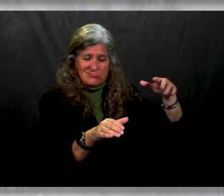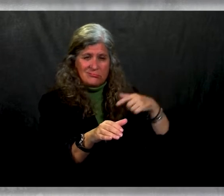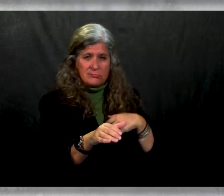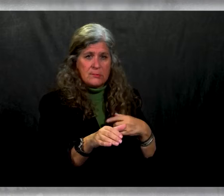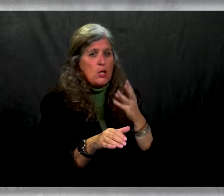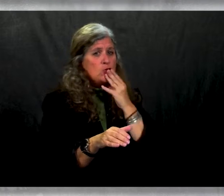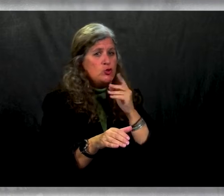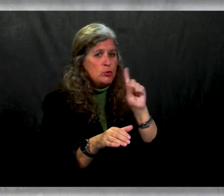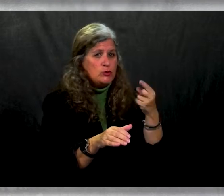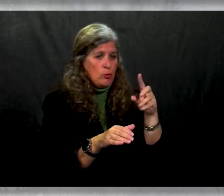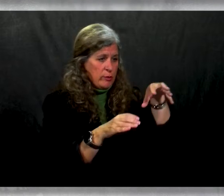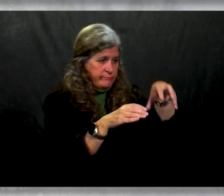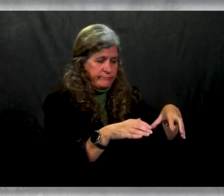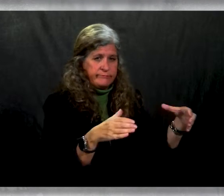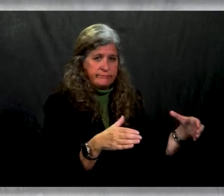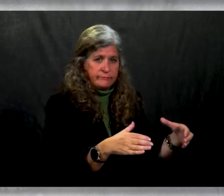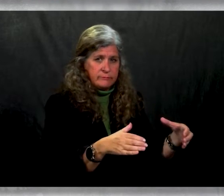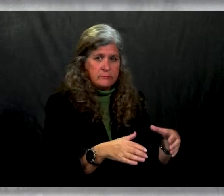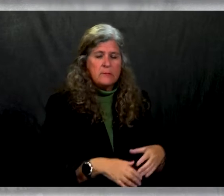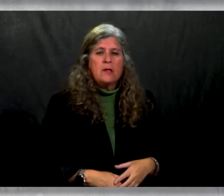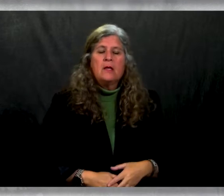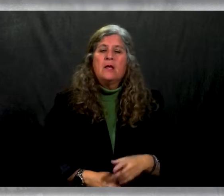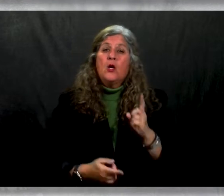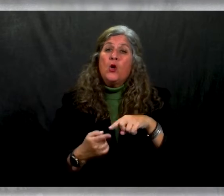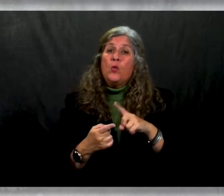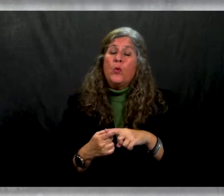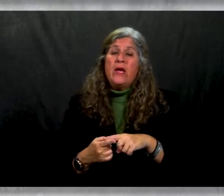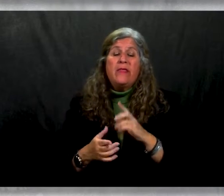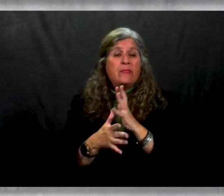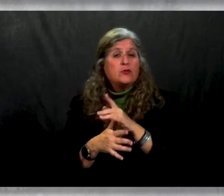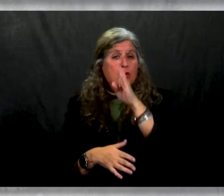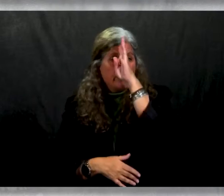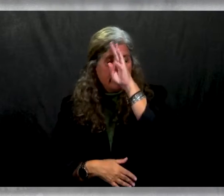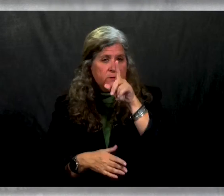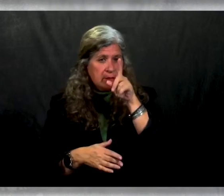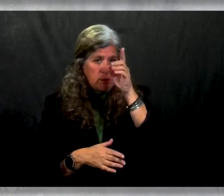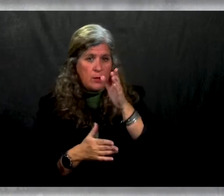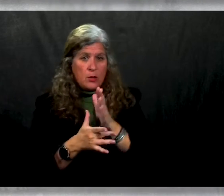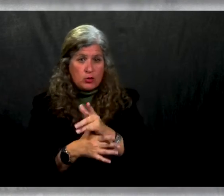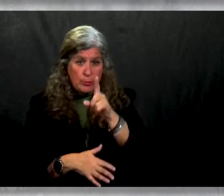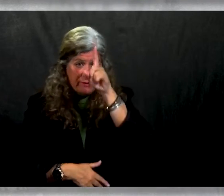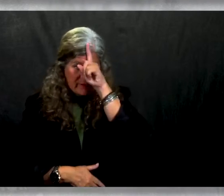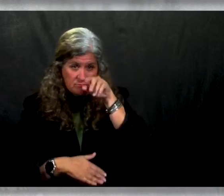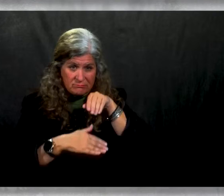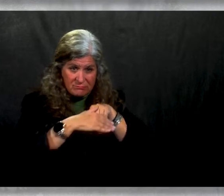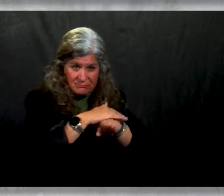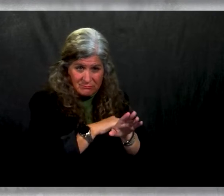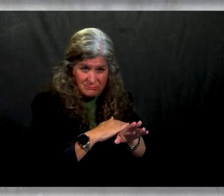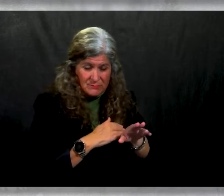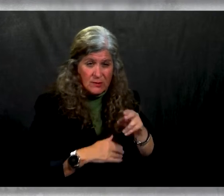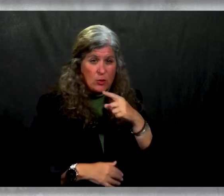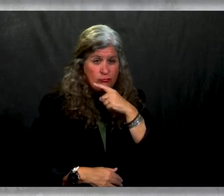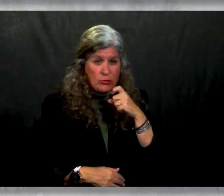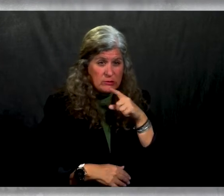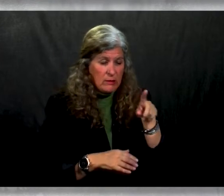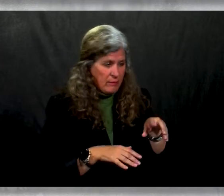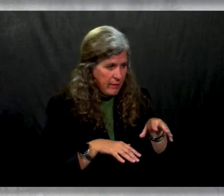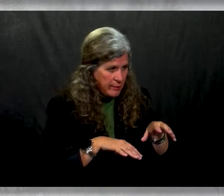After the German invasion of the Soviet Union, the Nazis established ghettos across newly conquered territory taken from the Soviet Union.